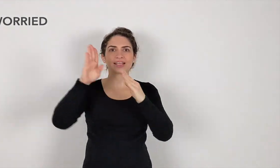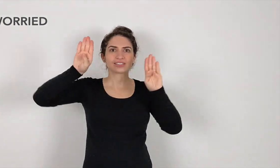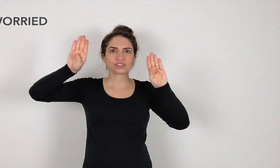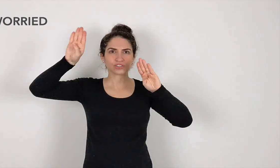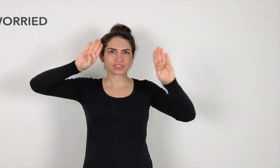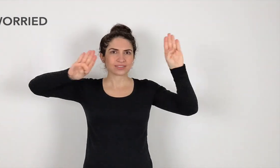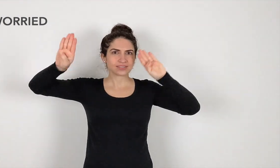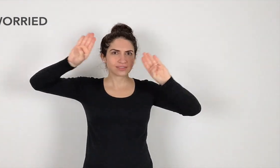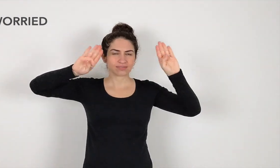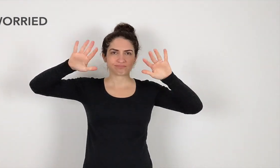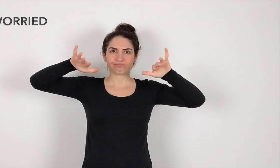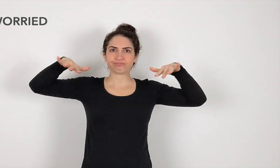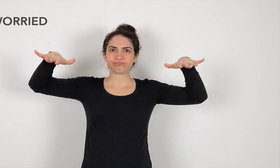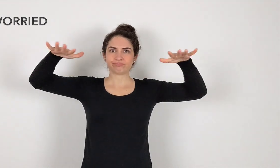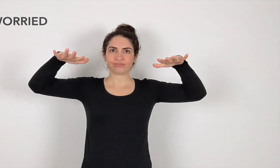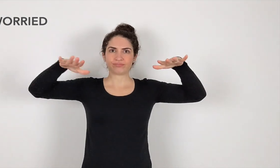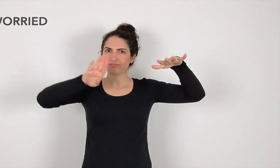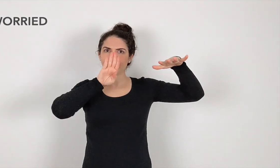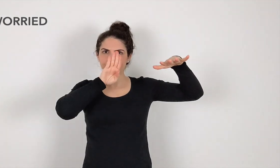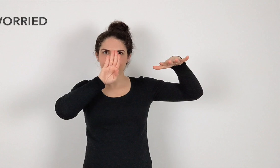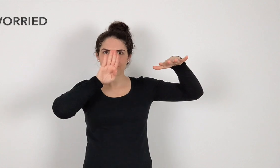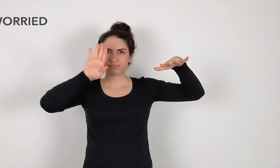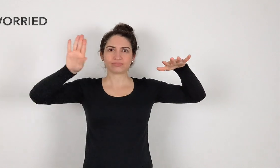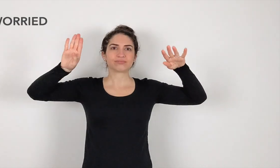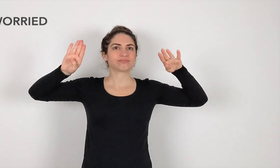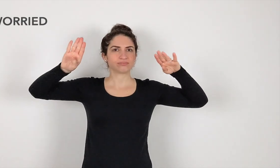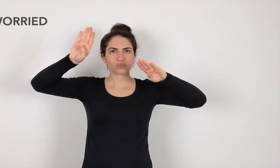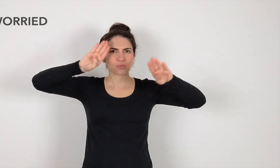and the hands are up here on the sides -- not centered.